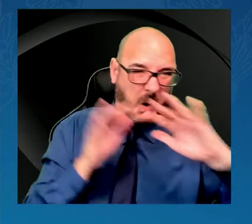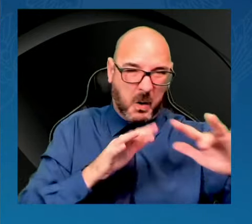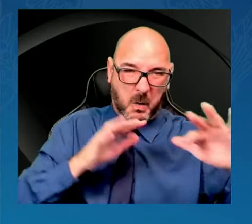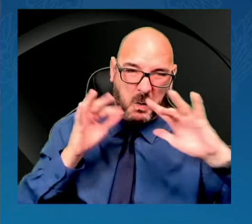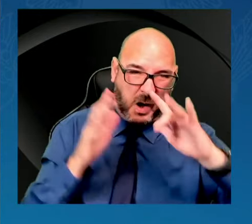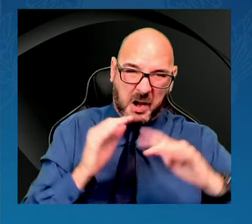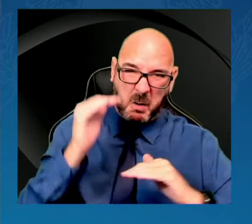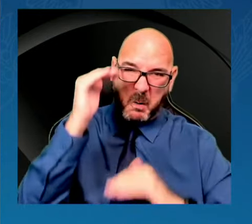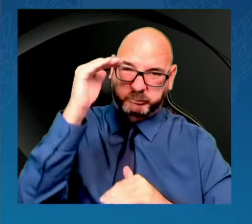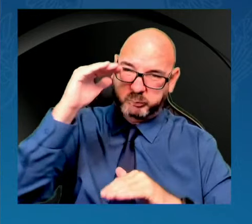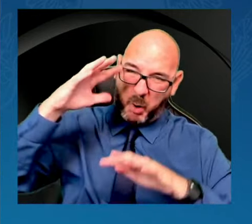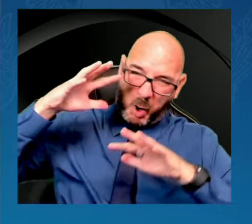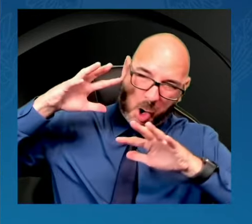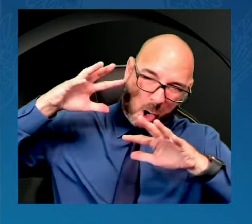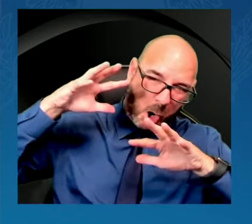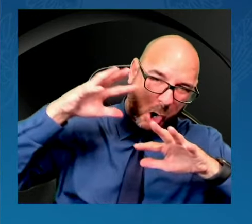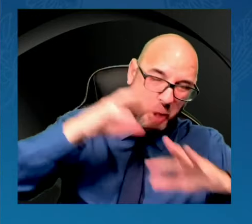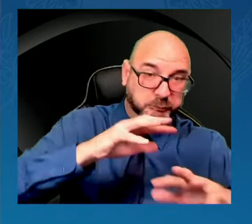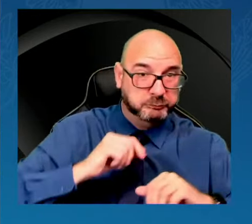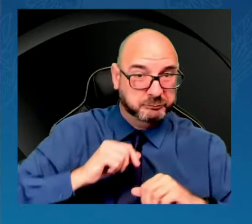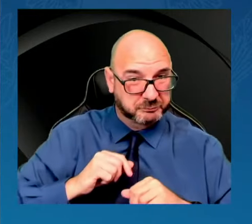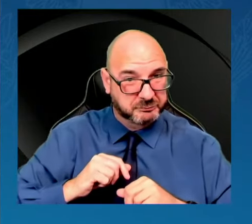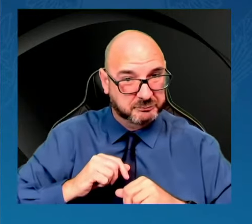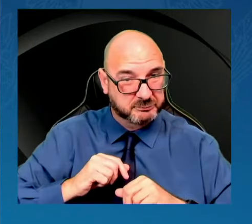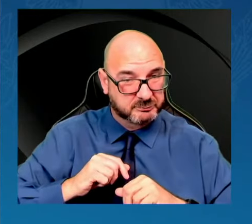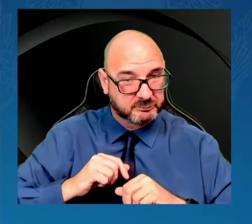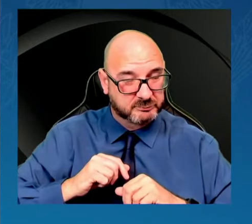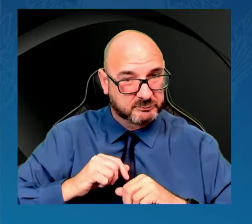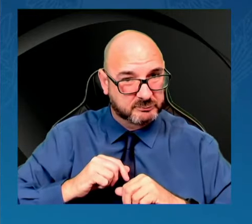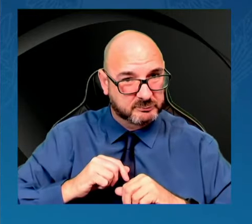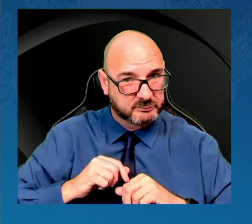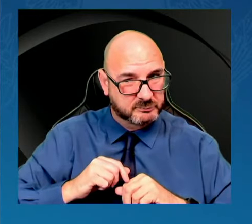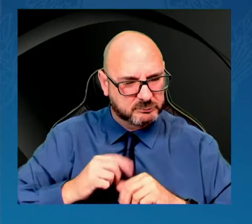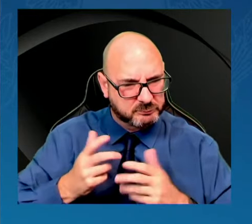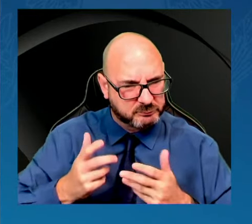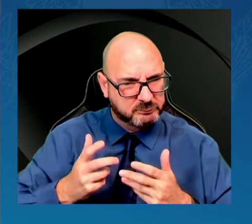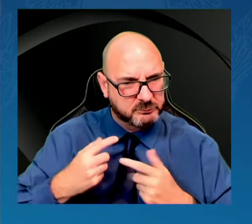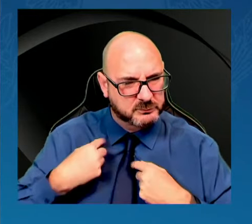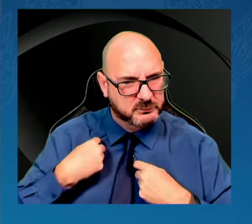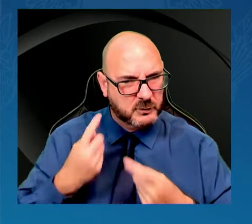And so, so far so good that it hasn't been too hot